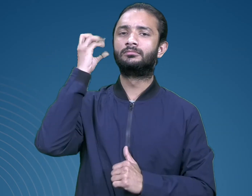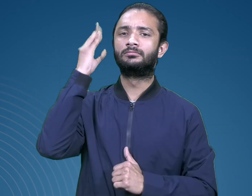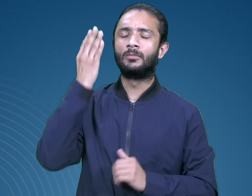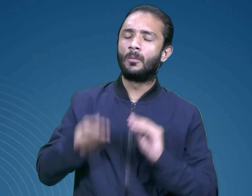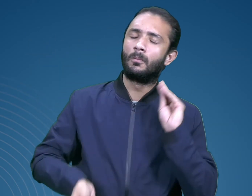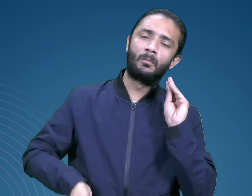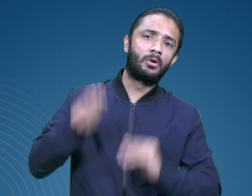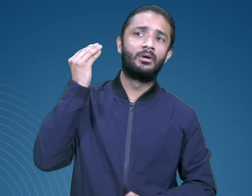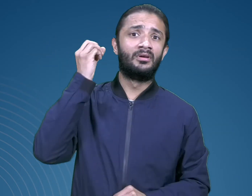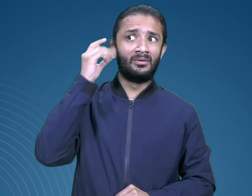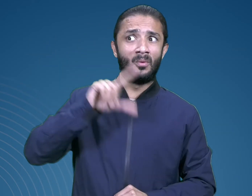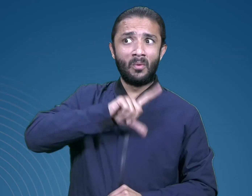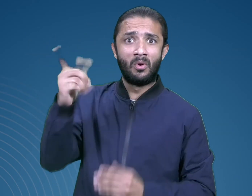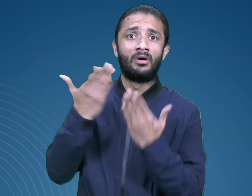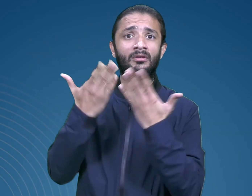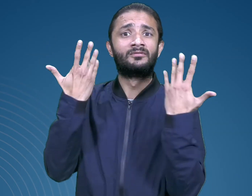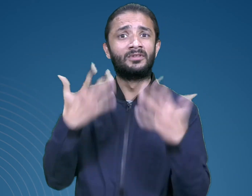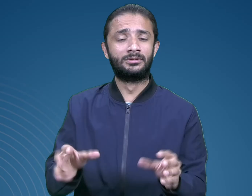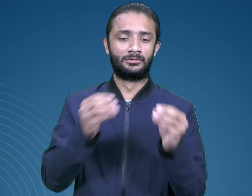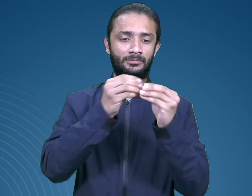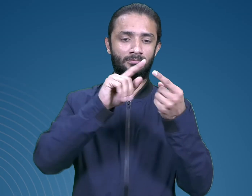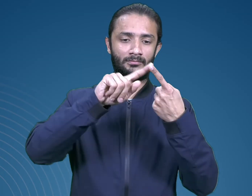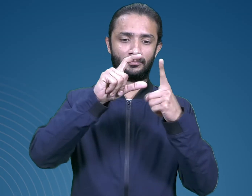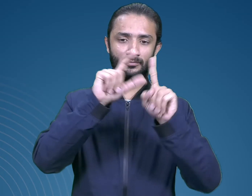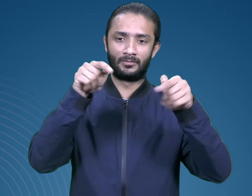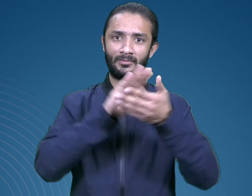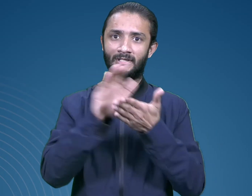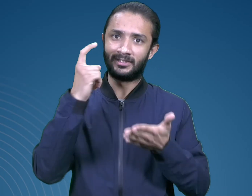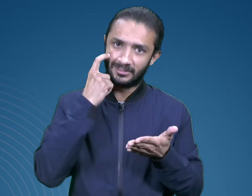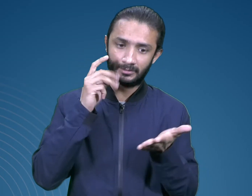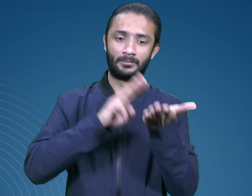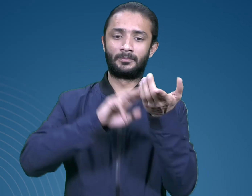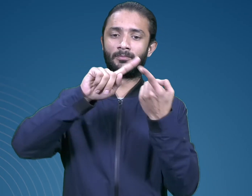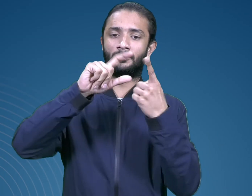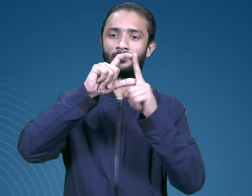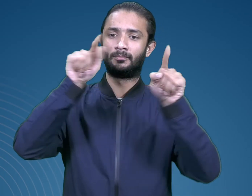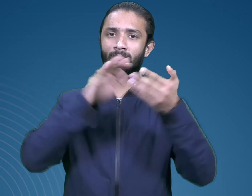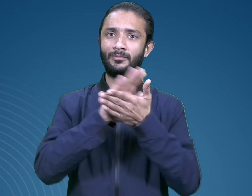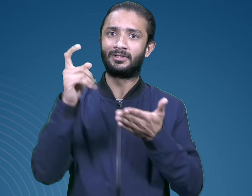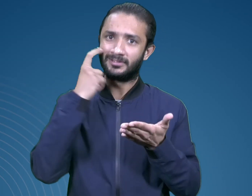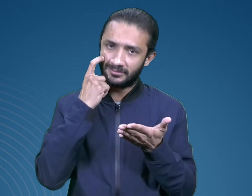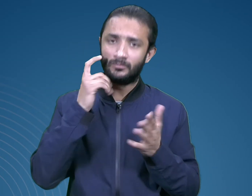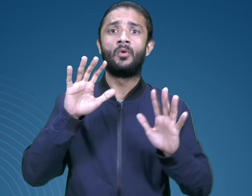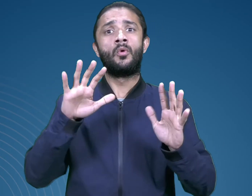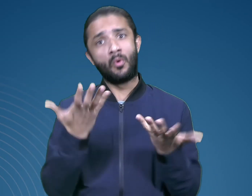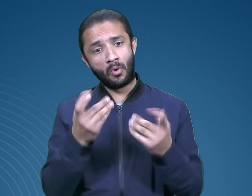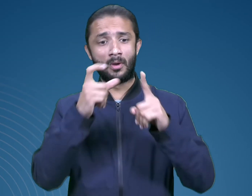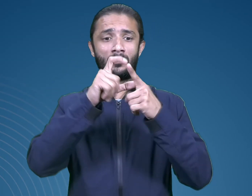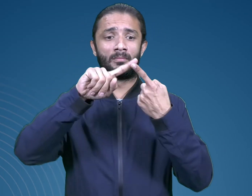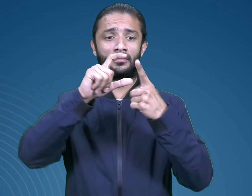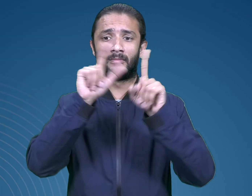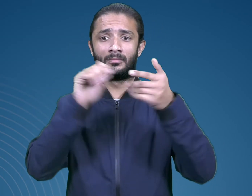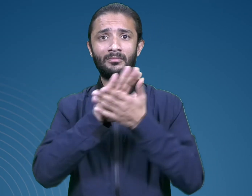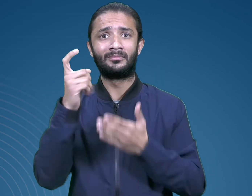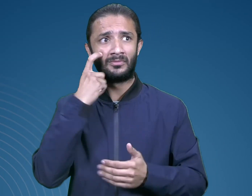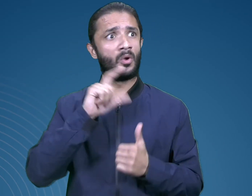Majority of the teachers for the deaf are hearing